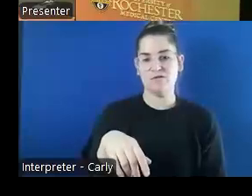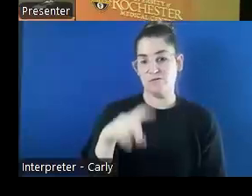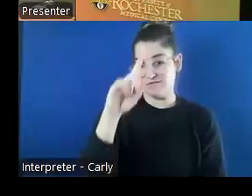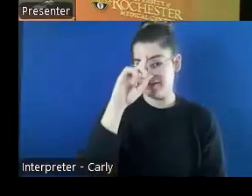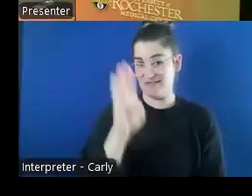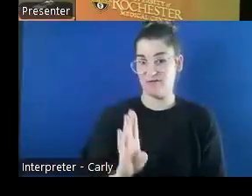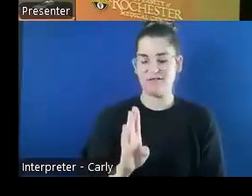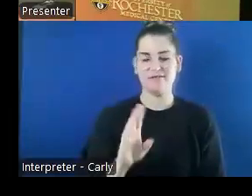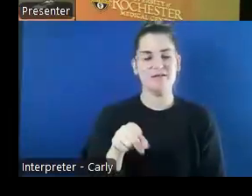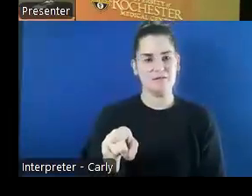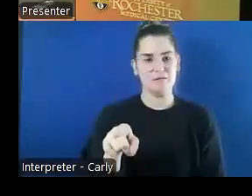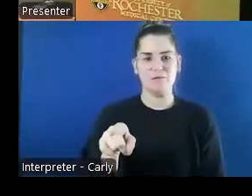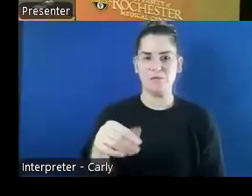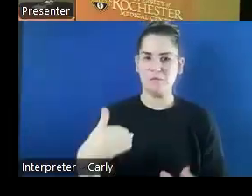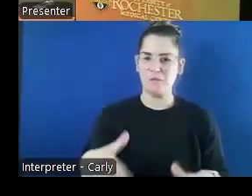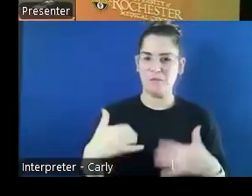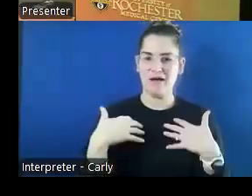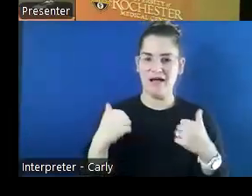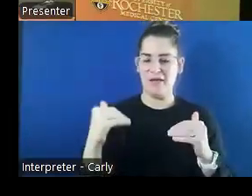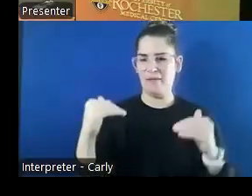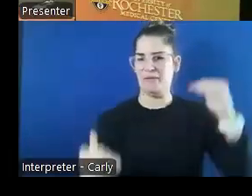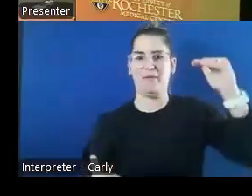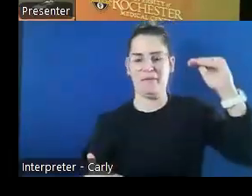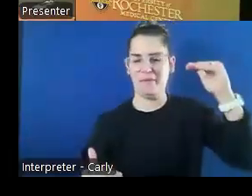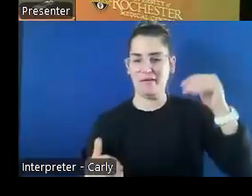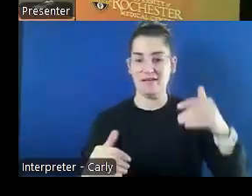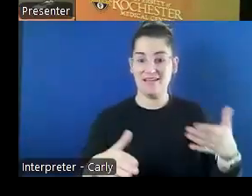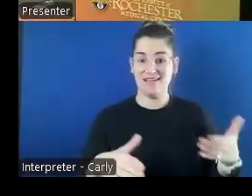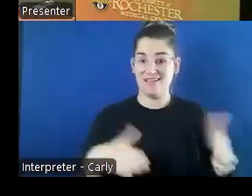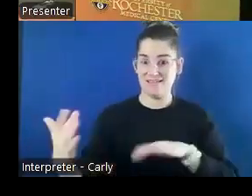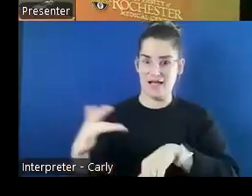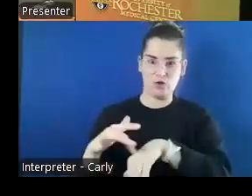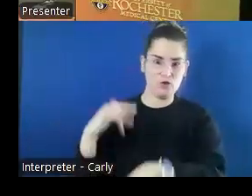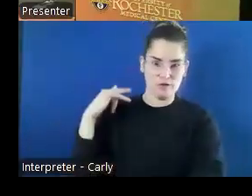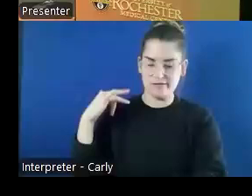dying anywhere from 15 to 30 years earlier than the population of patients who don't have those